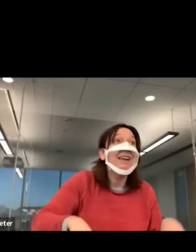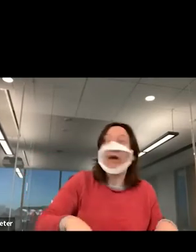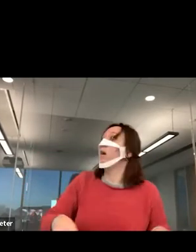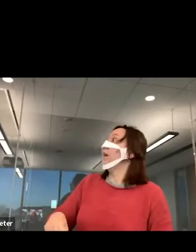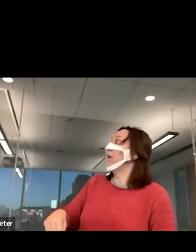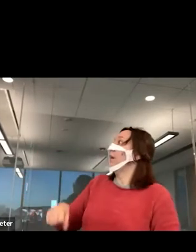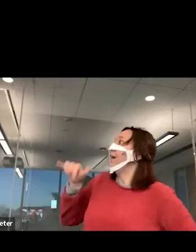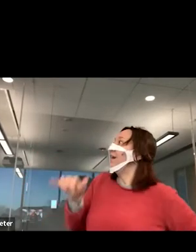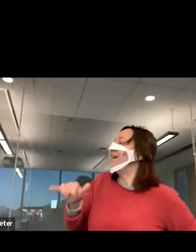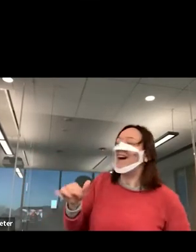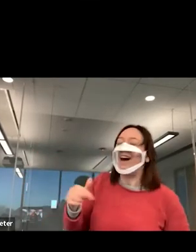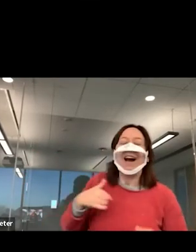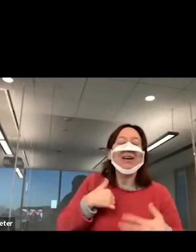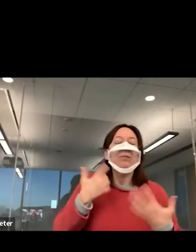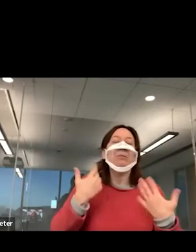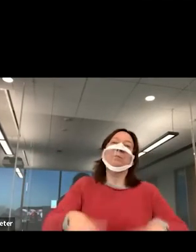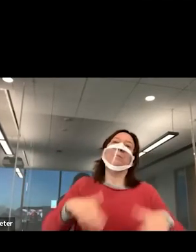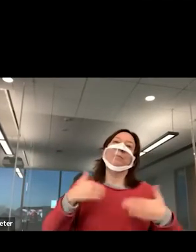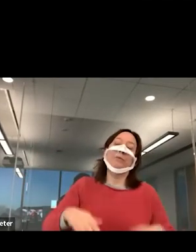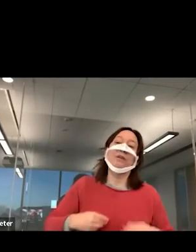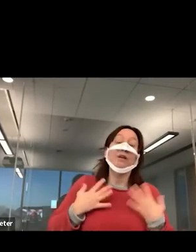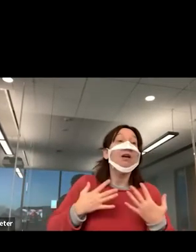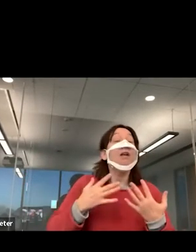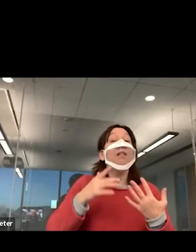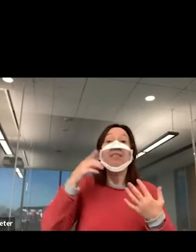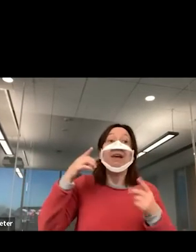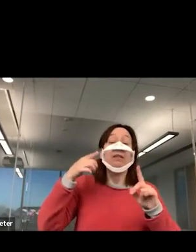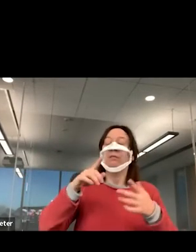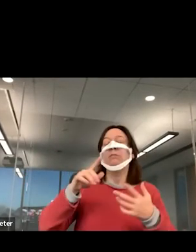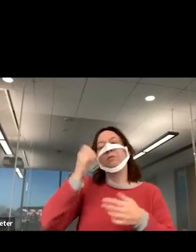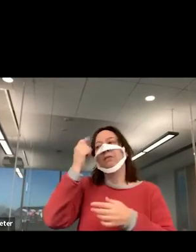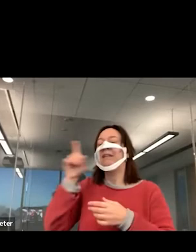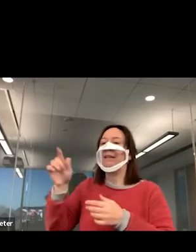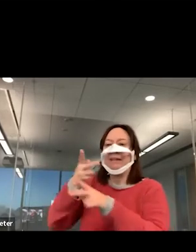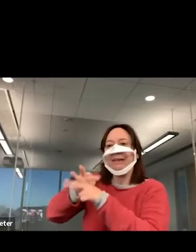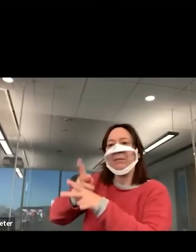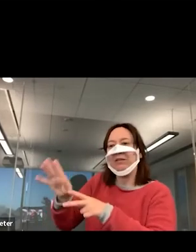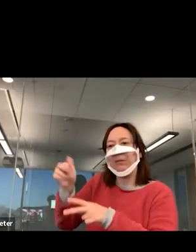getting this guy to read and not so much keeping keeping him in his apartment although that was